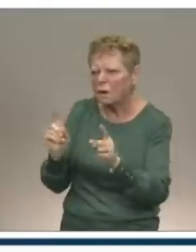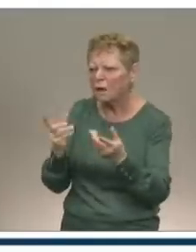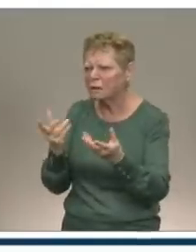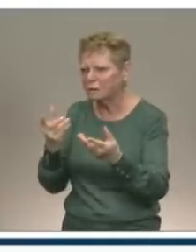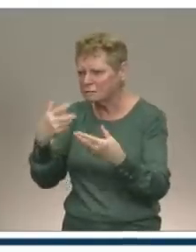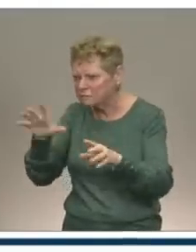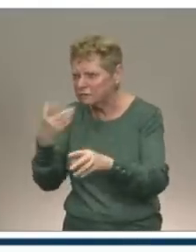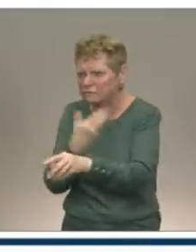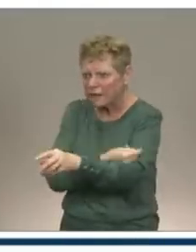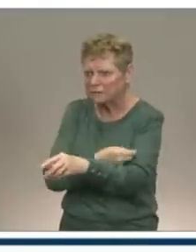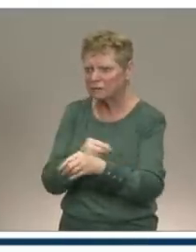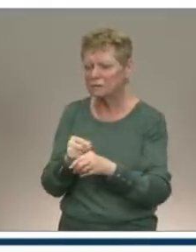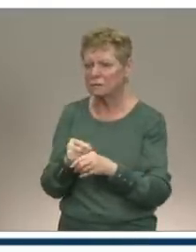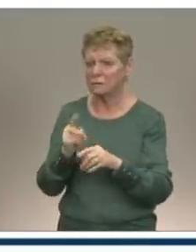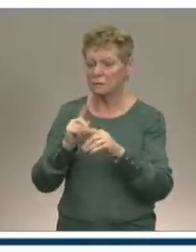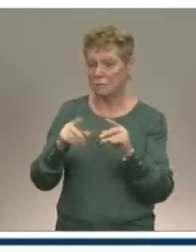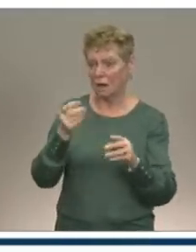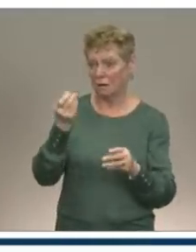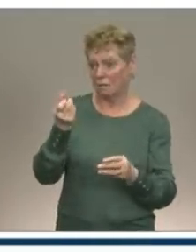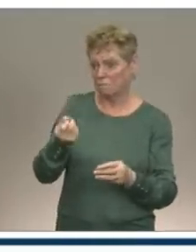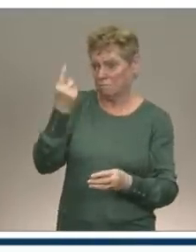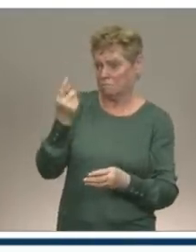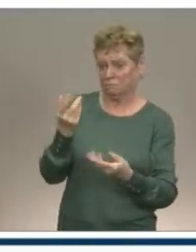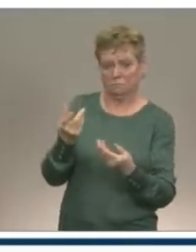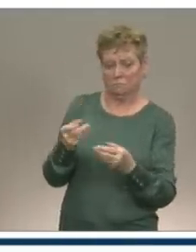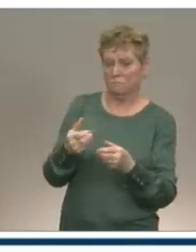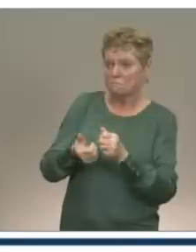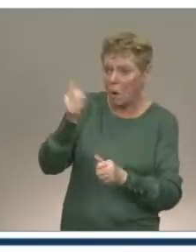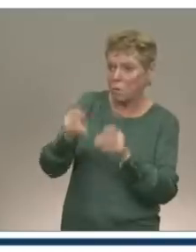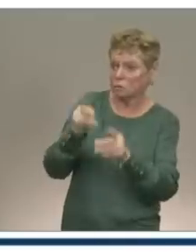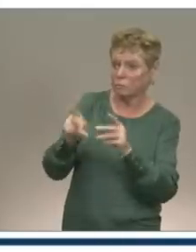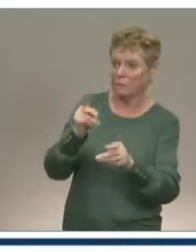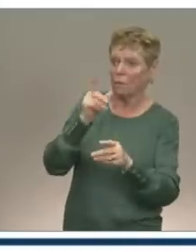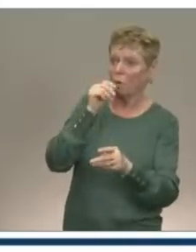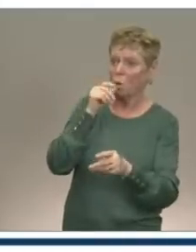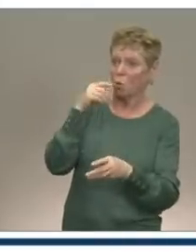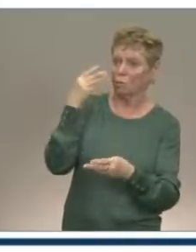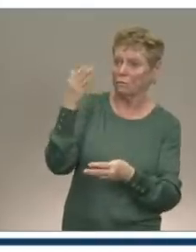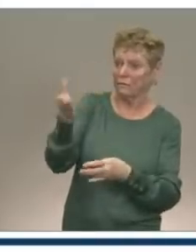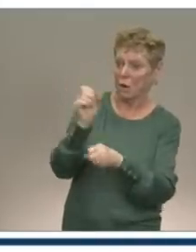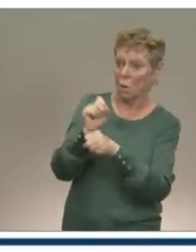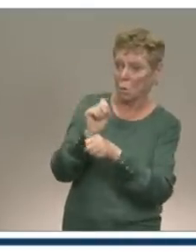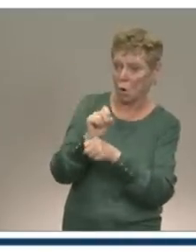is that the vast the people who are at work uh the vast majority have reported and as we saw